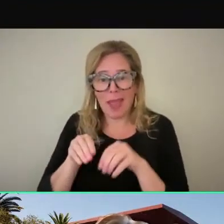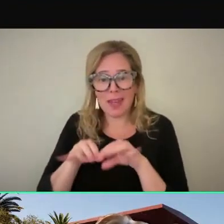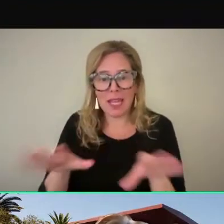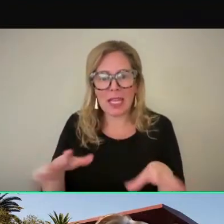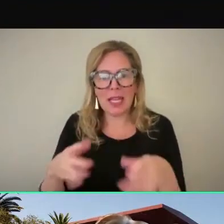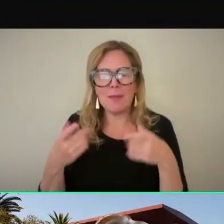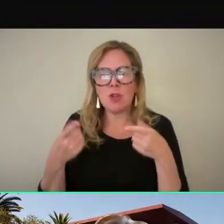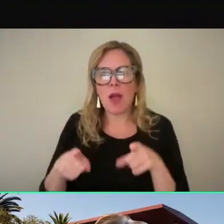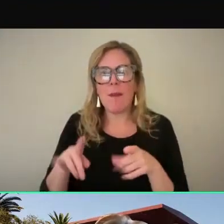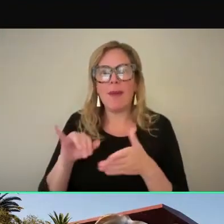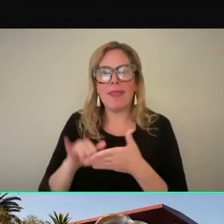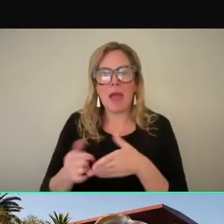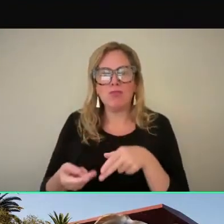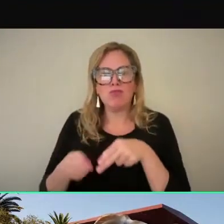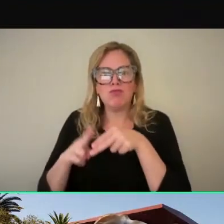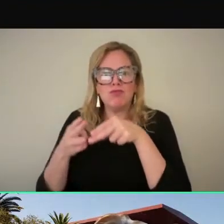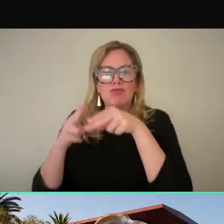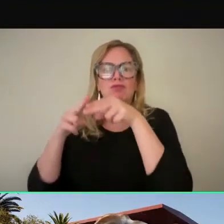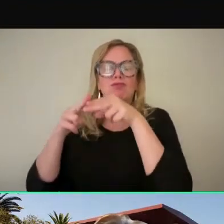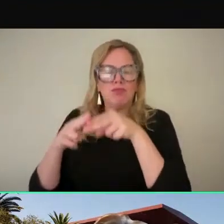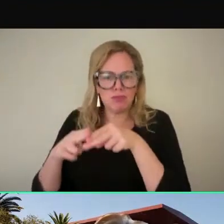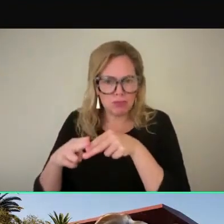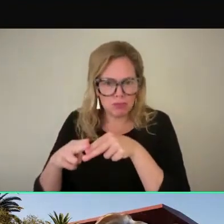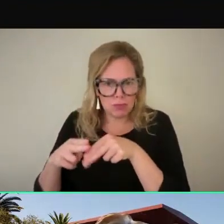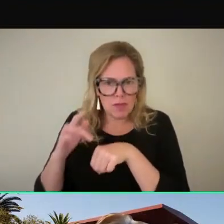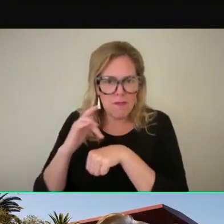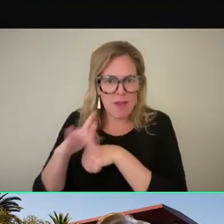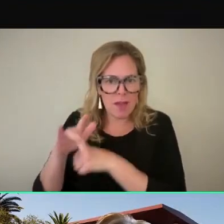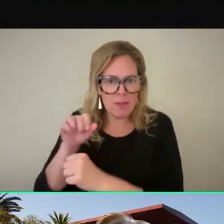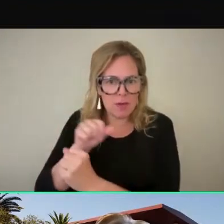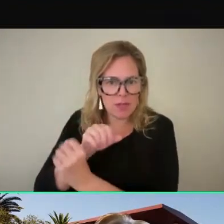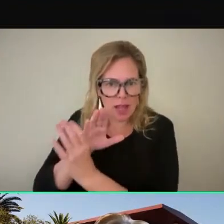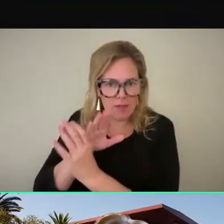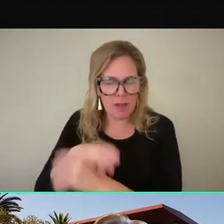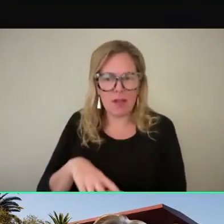and a different set of experiences that had existed in the previous history of telehealth.